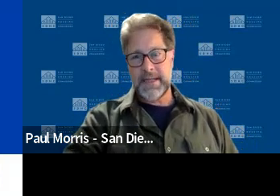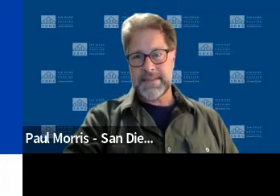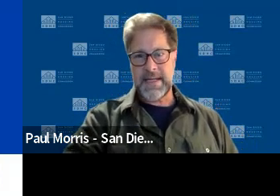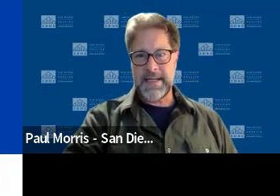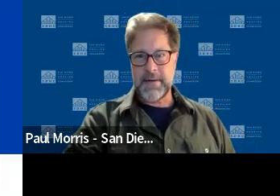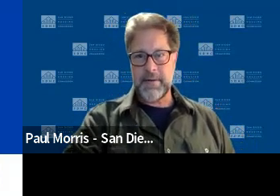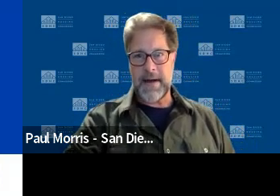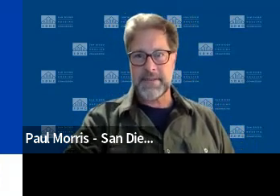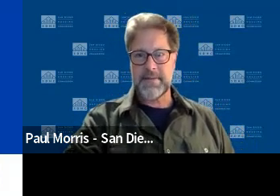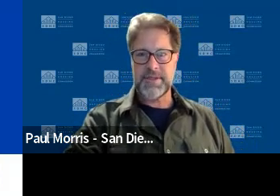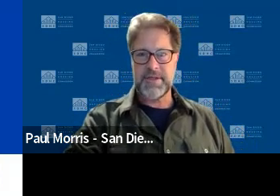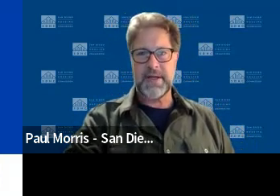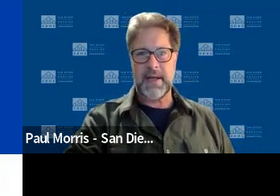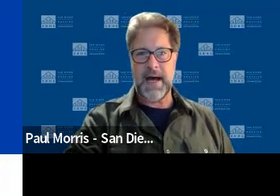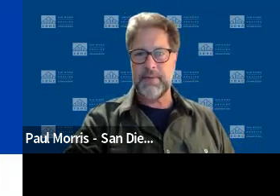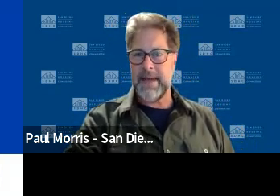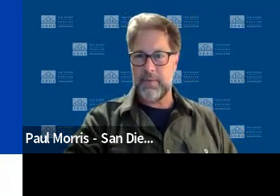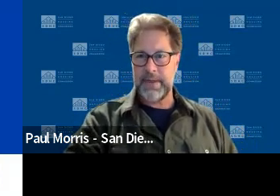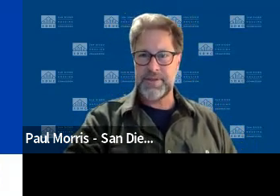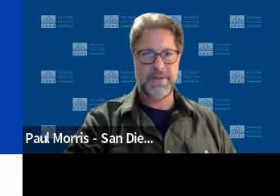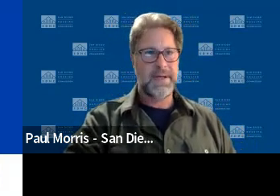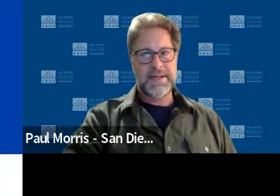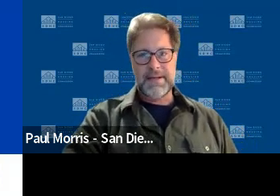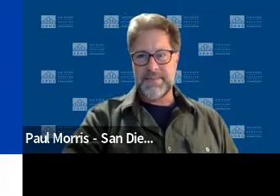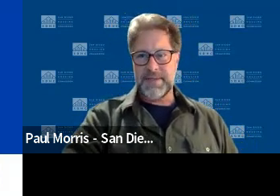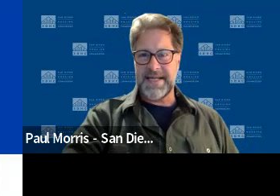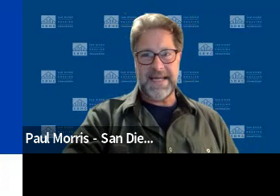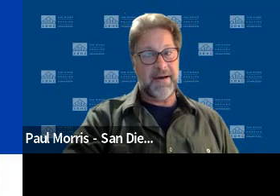We at the San Diego Housing Commission have done a lot with outreach. Simply sending out